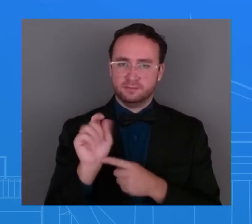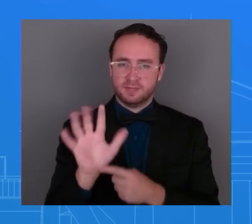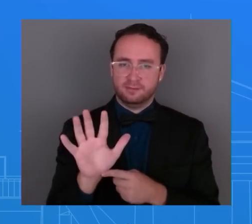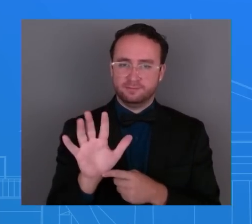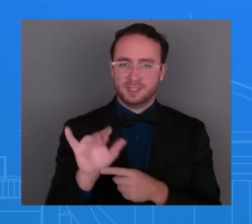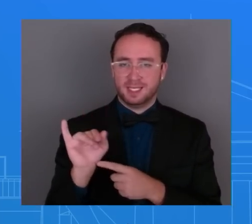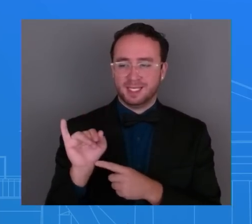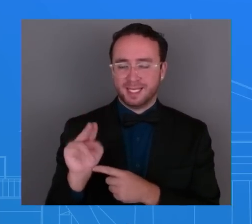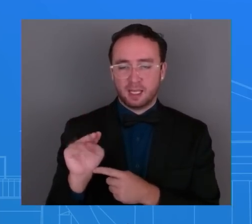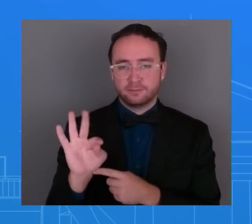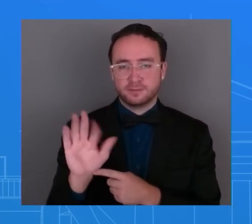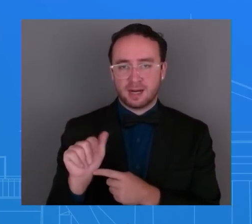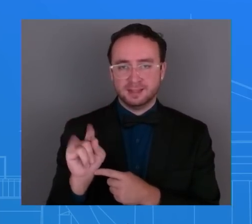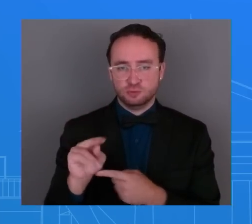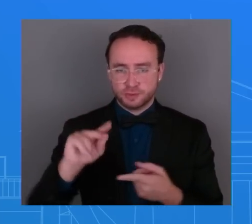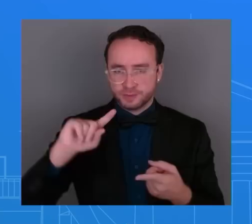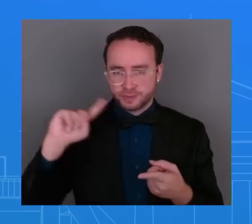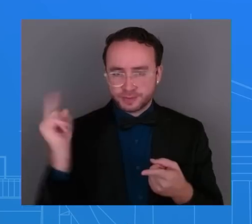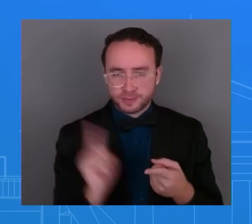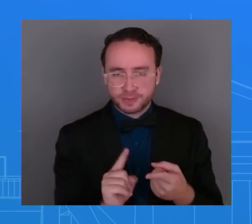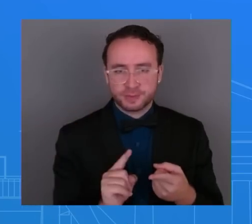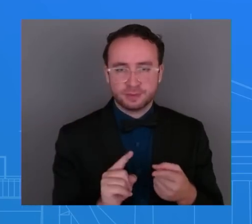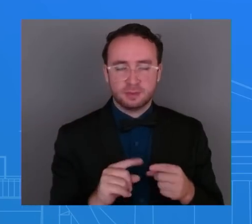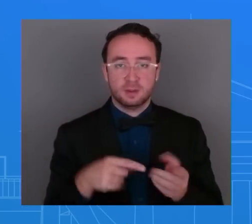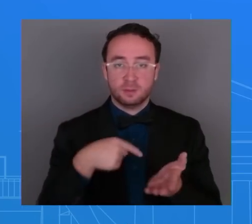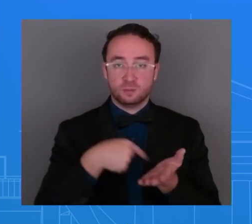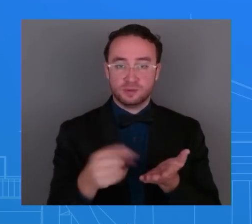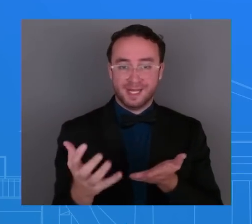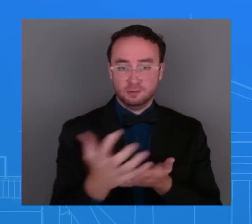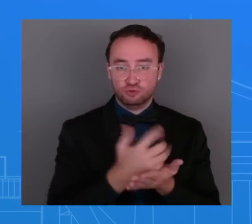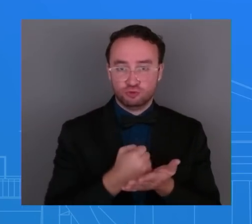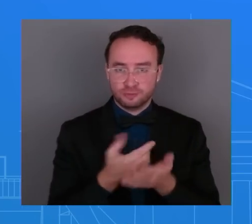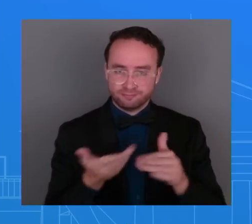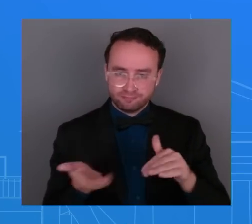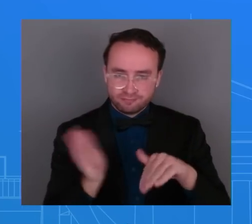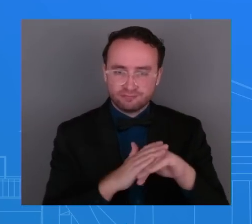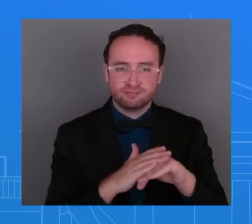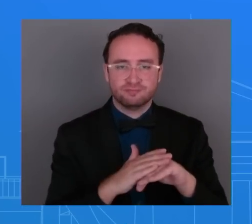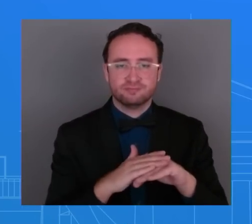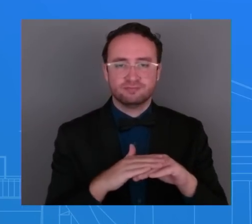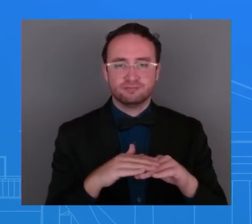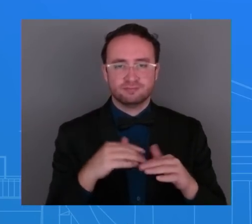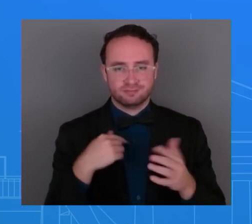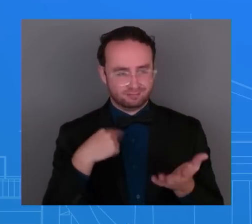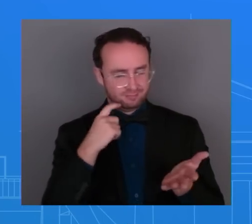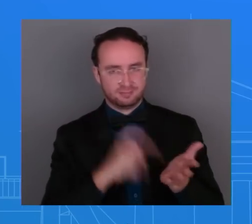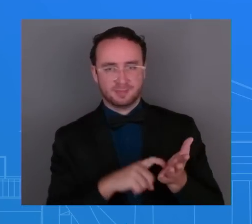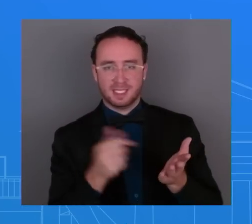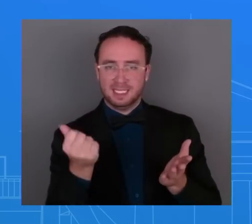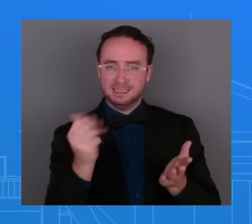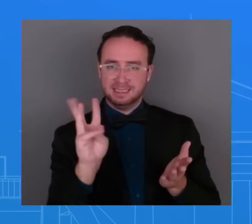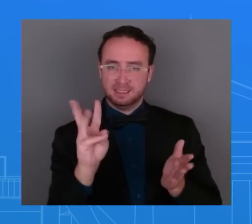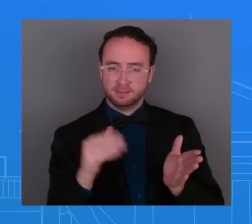I know that you're laying out the negative parts of -- of what you foresee -- right? -- what you see in the economy,